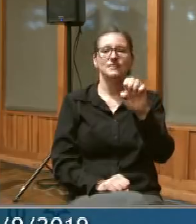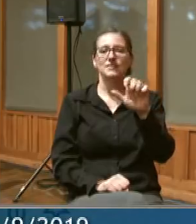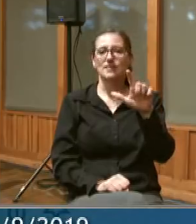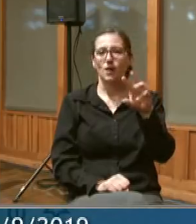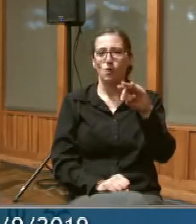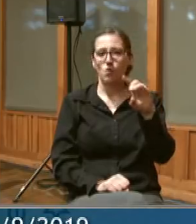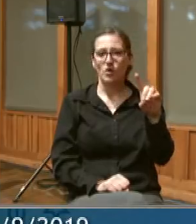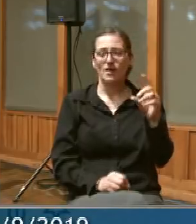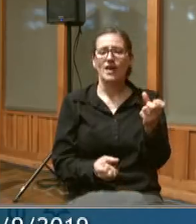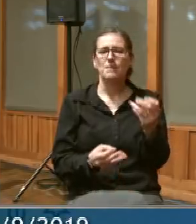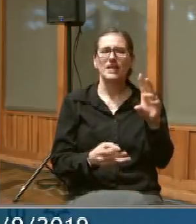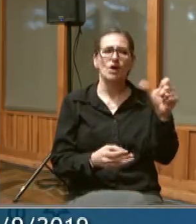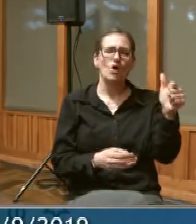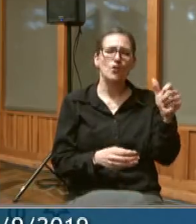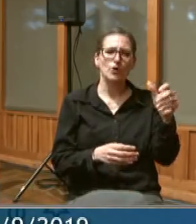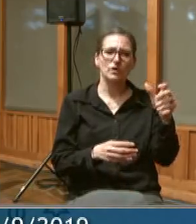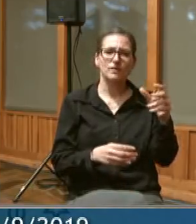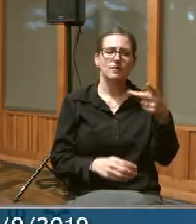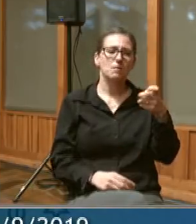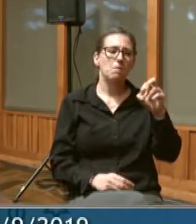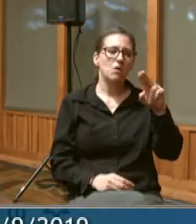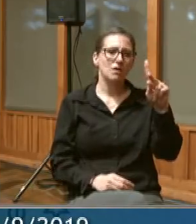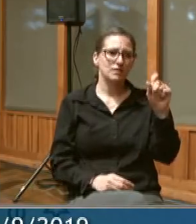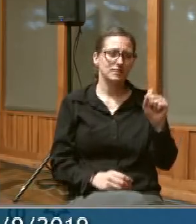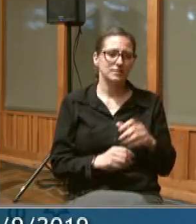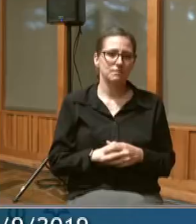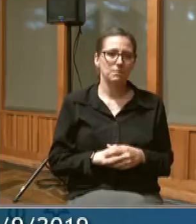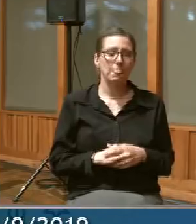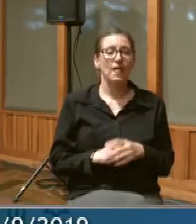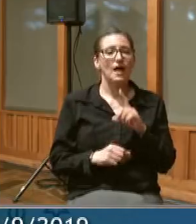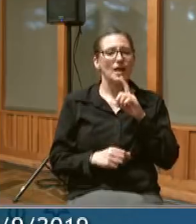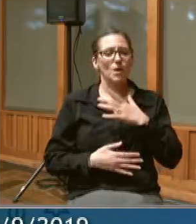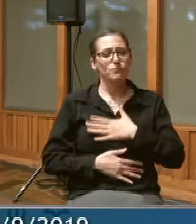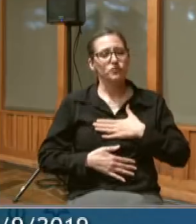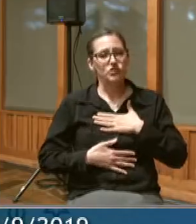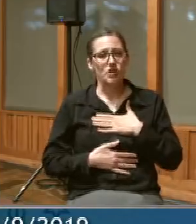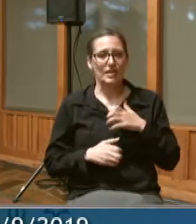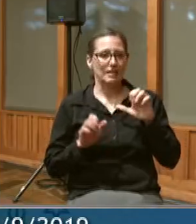I HAVE A GREAT LOVE FOR MT. SCOTT, WESTMORELAND -- [SHOUTING] SELLWOOD --